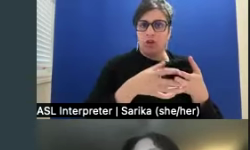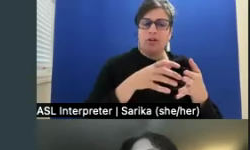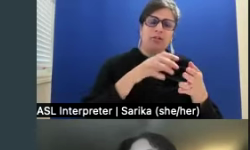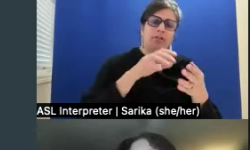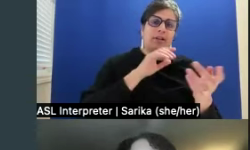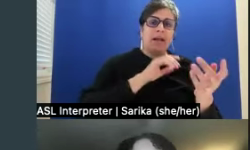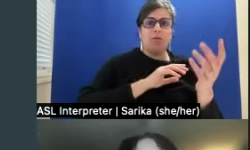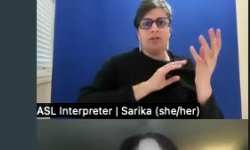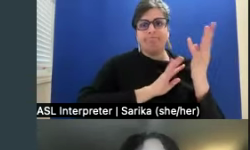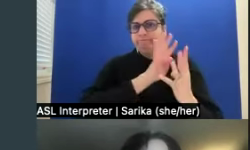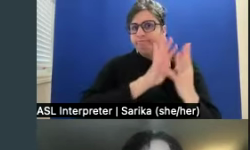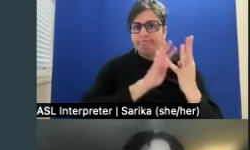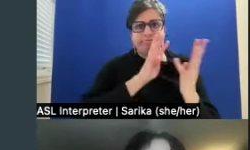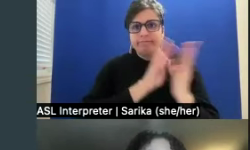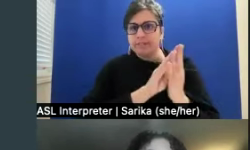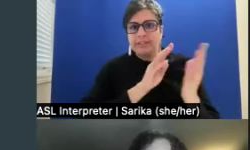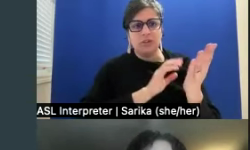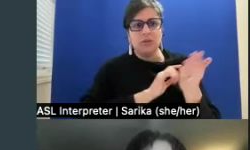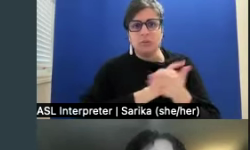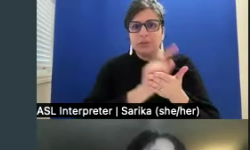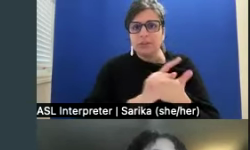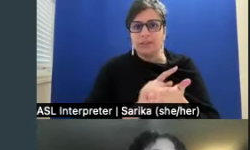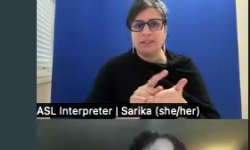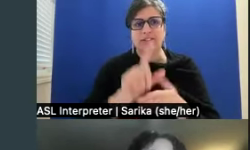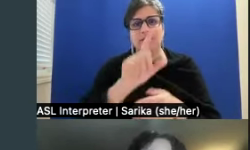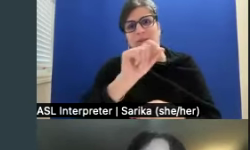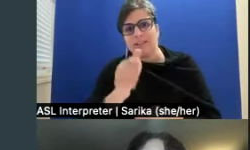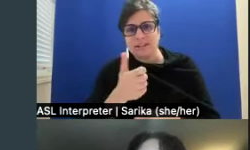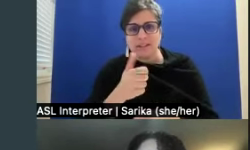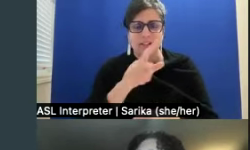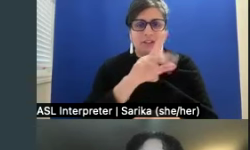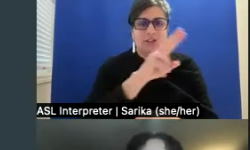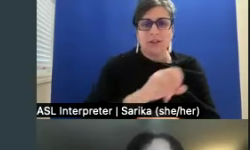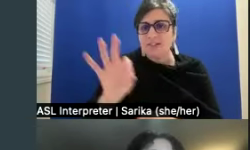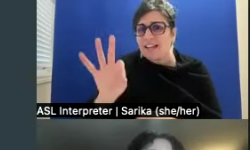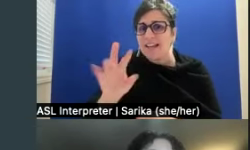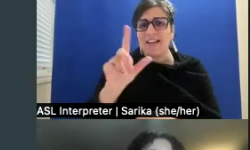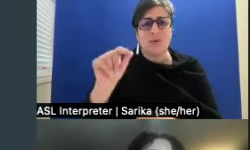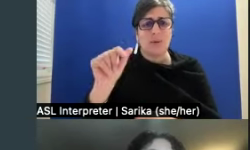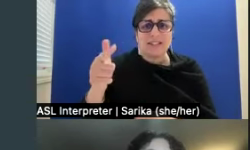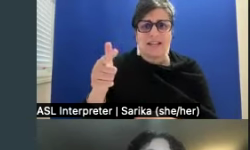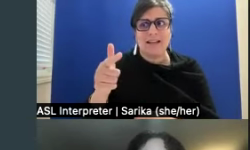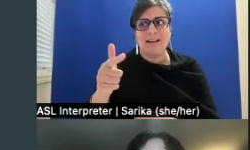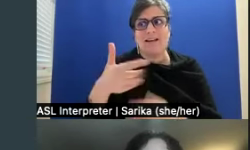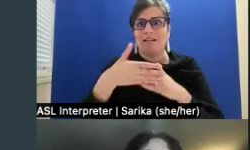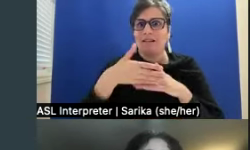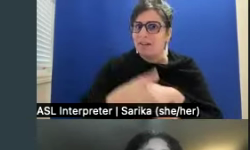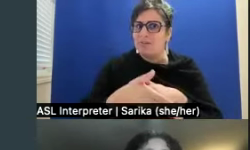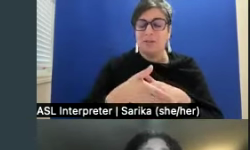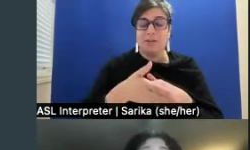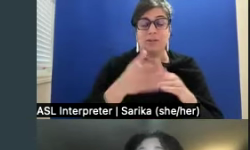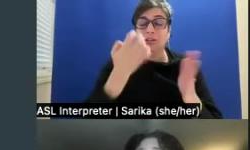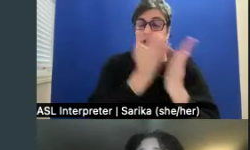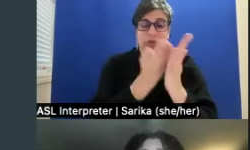nine, 2010 on the heels of, the Great Recession. And, we were thinking a lot in particular